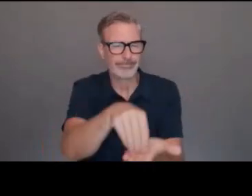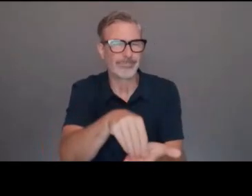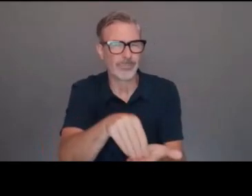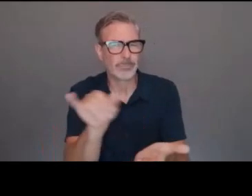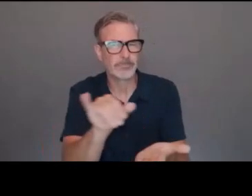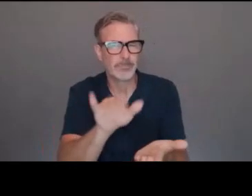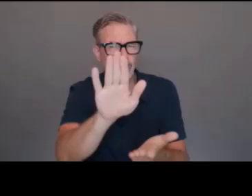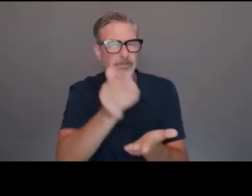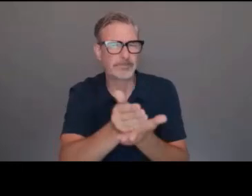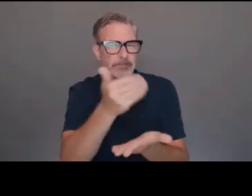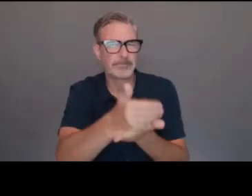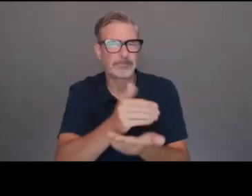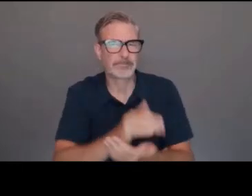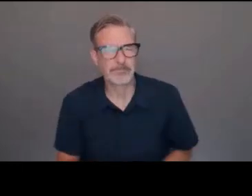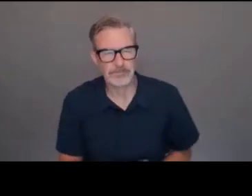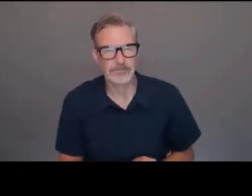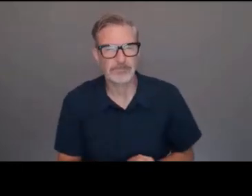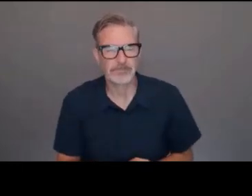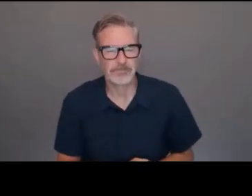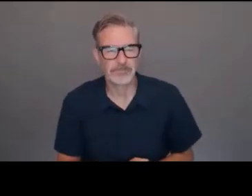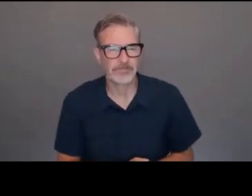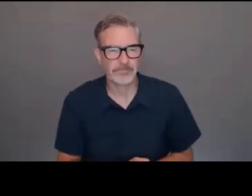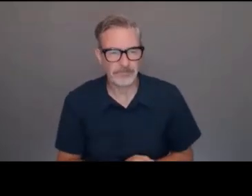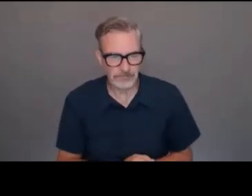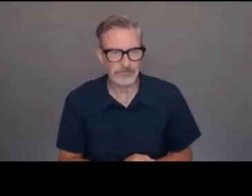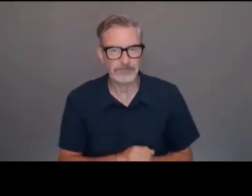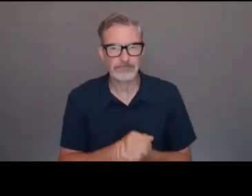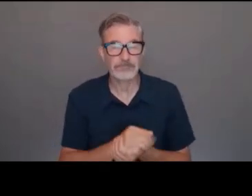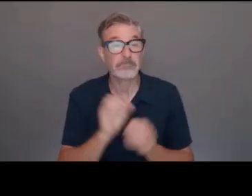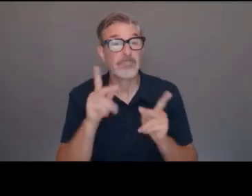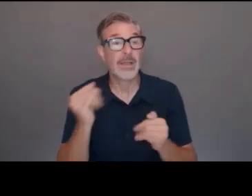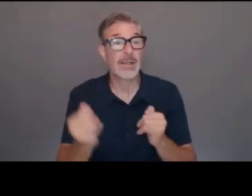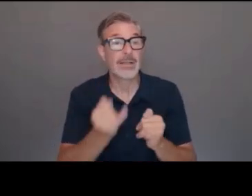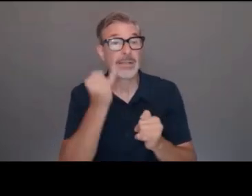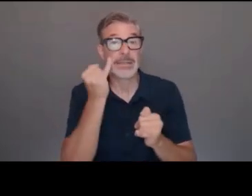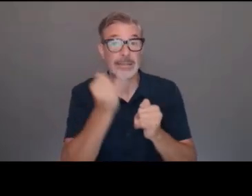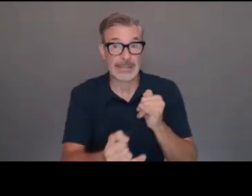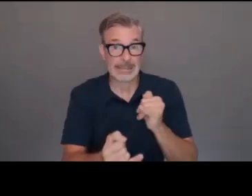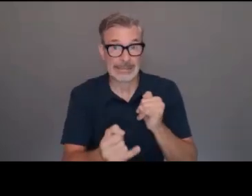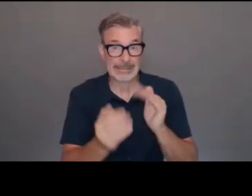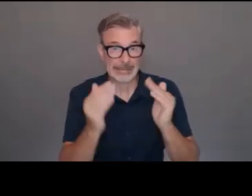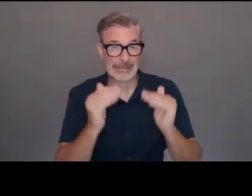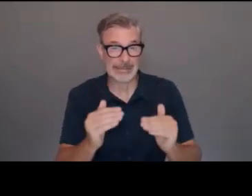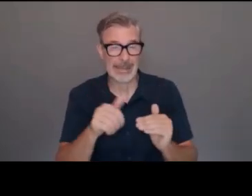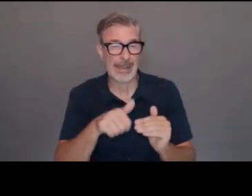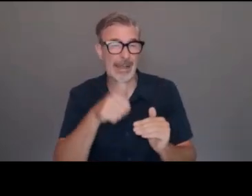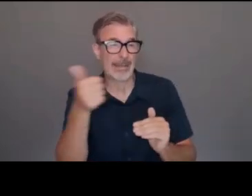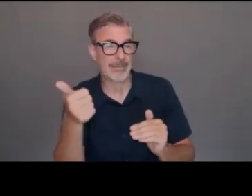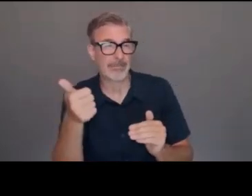Okay, so lastly, we will move on to a few Best Practices with Support Materials.